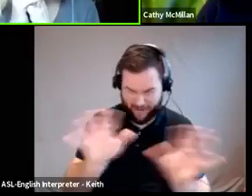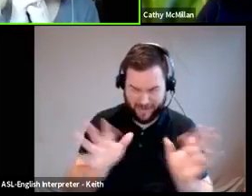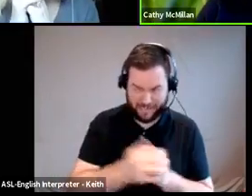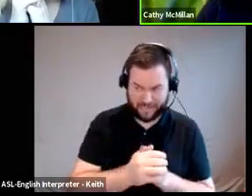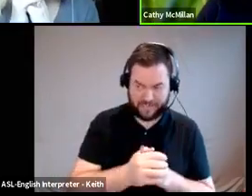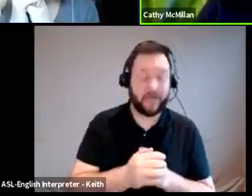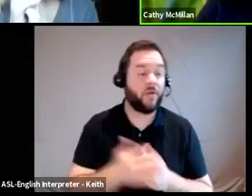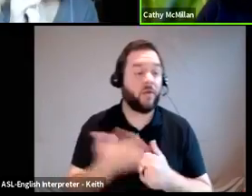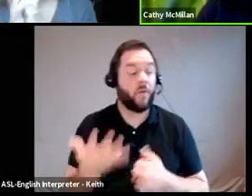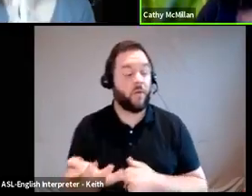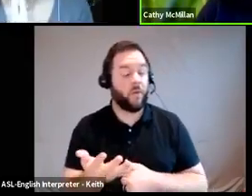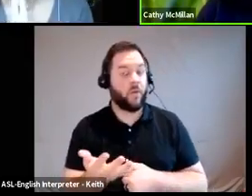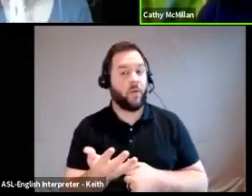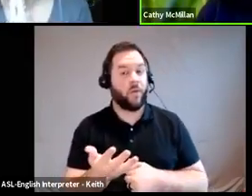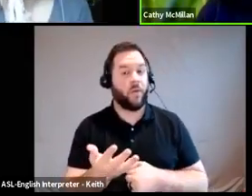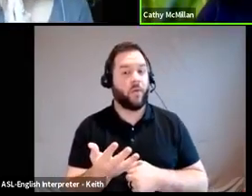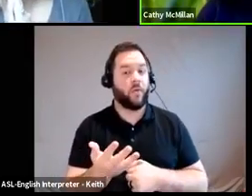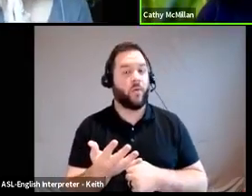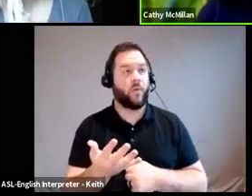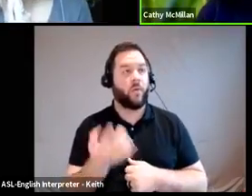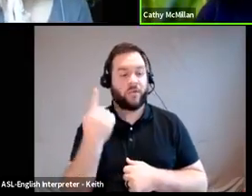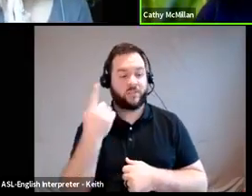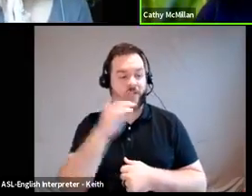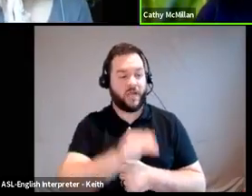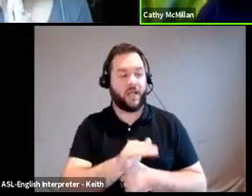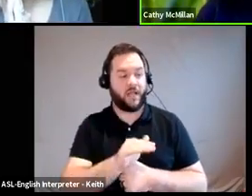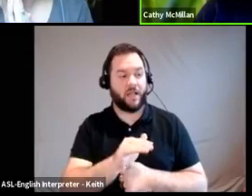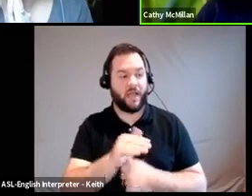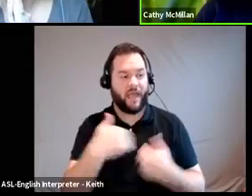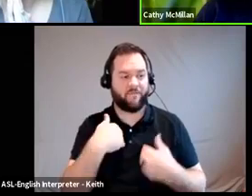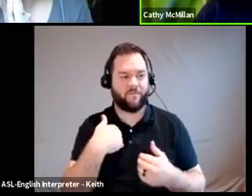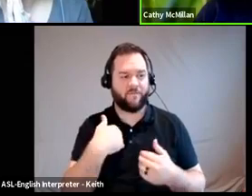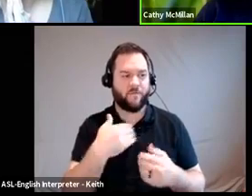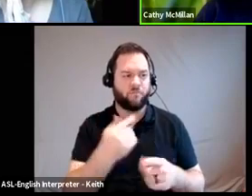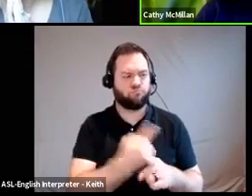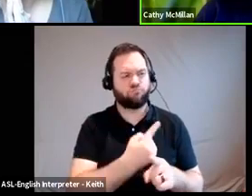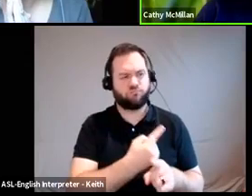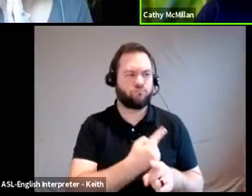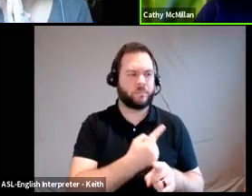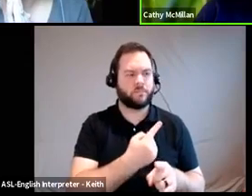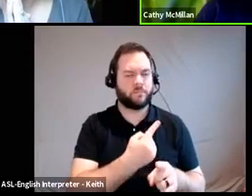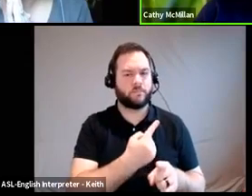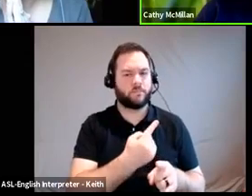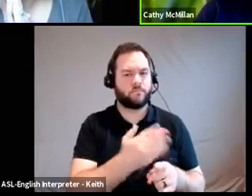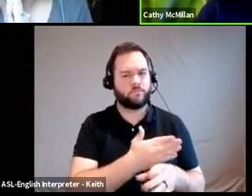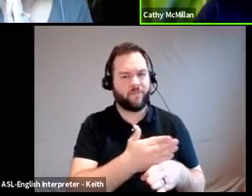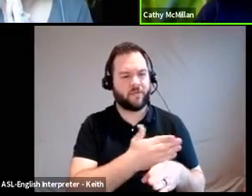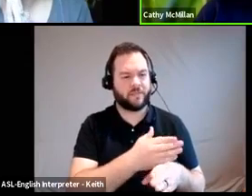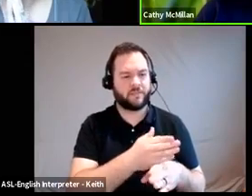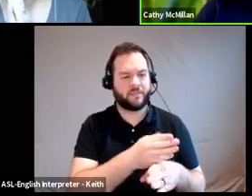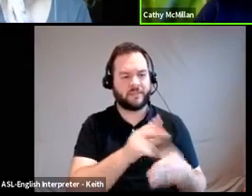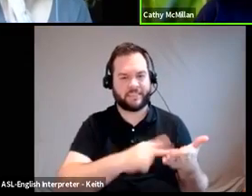Okay. Yeah, so could you Claire Okay. Yeah, so could you Clarify that. So I have one that. So I have one child that. t has more tomorrow t has mild to moderate just